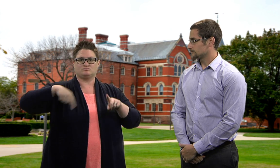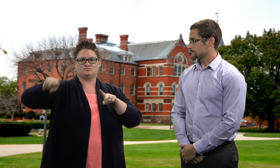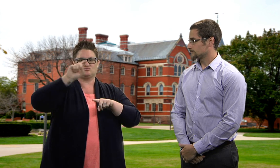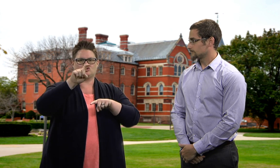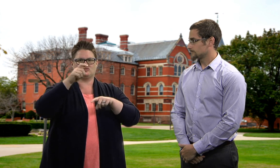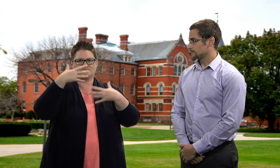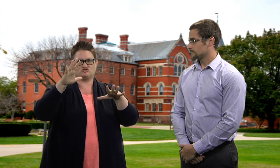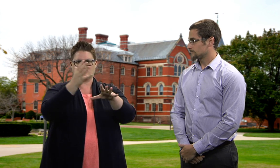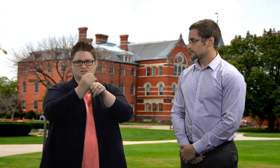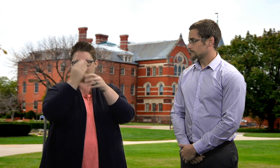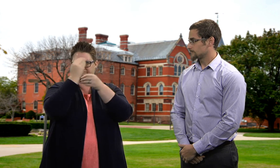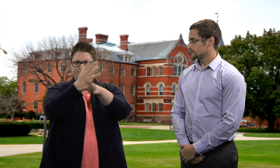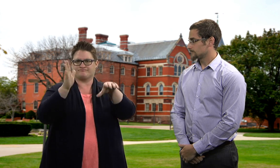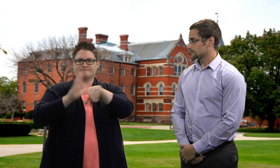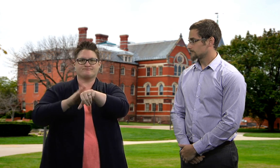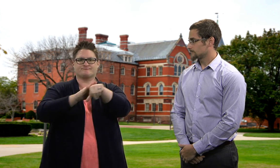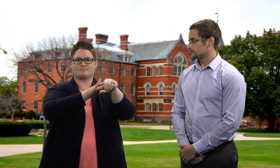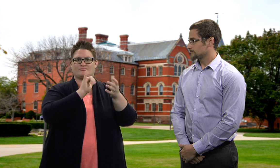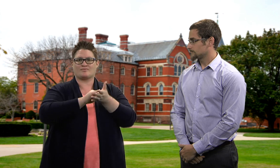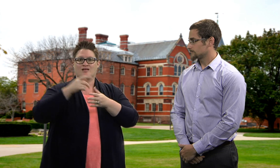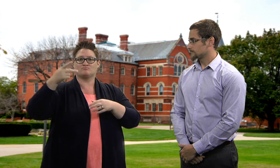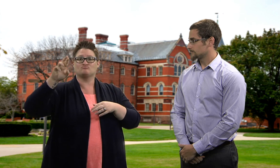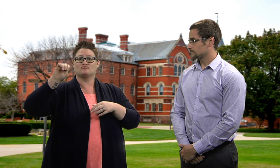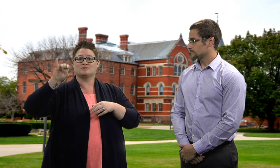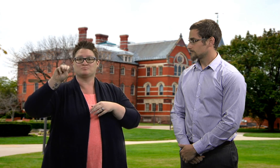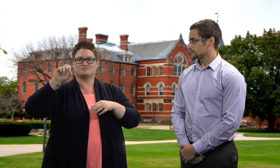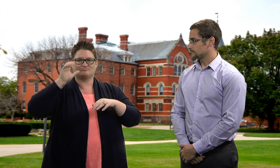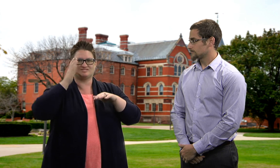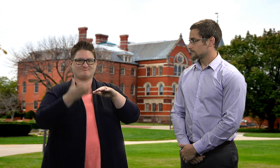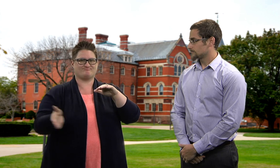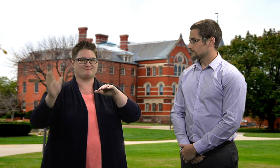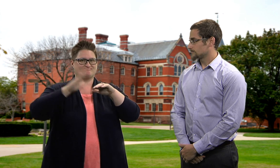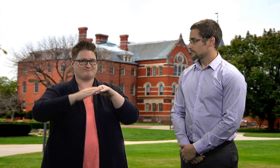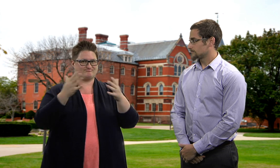you should have received notification that the premiums will increase.